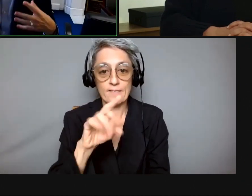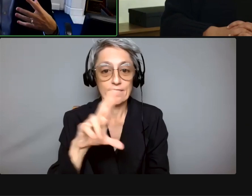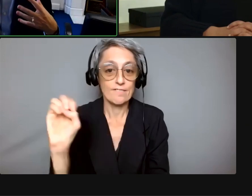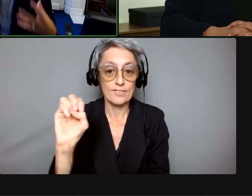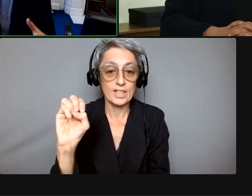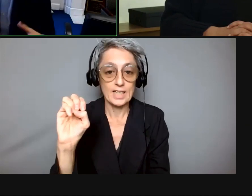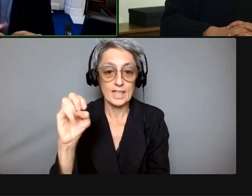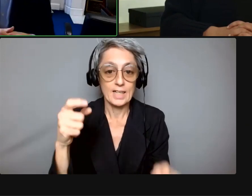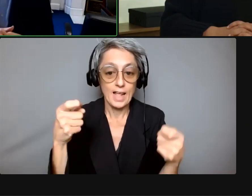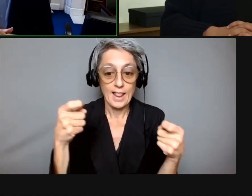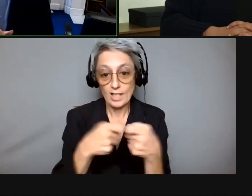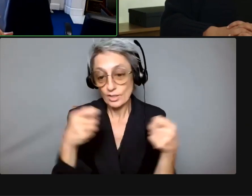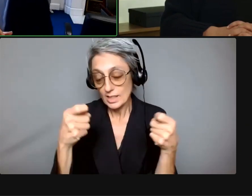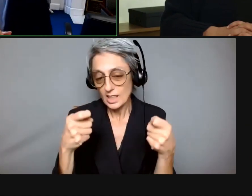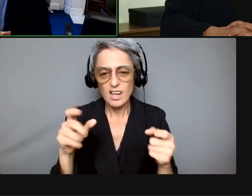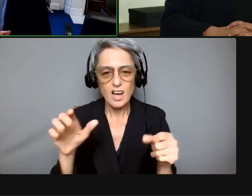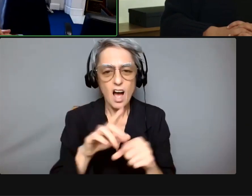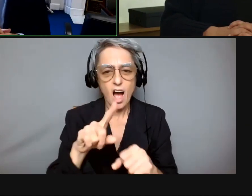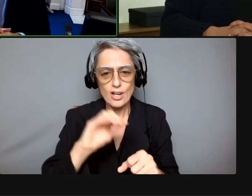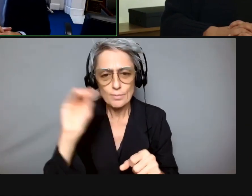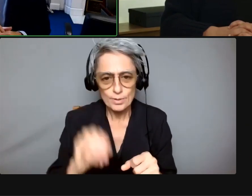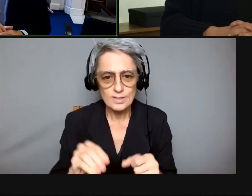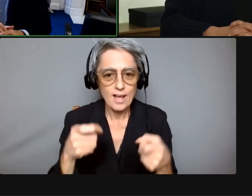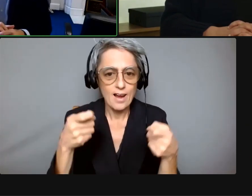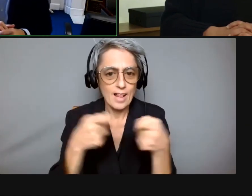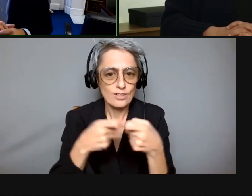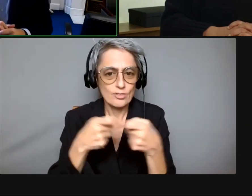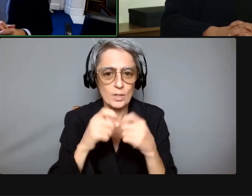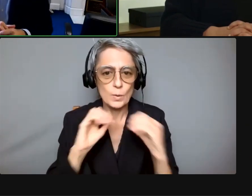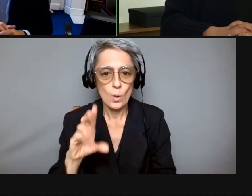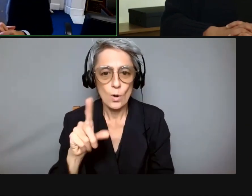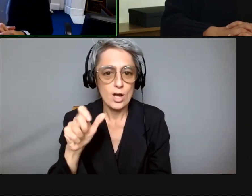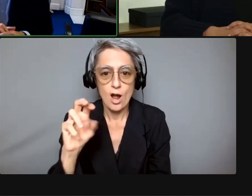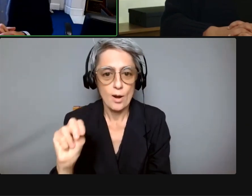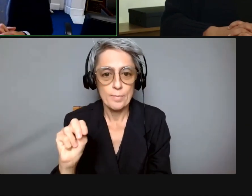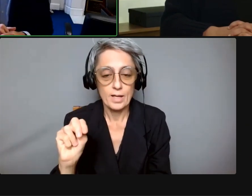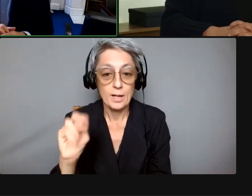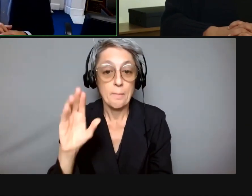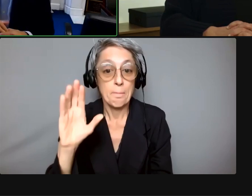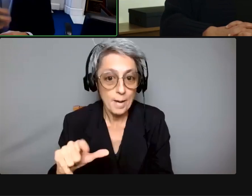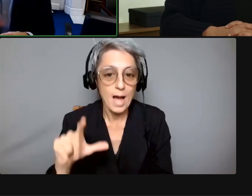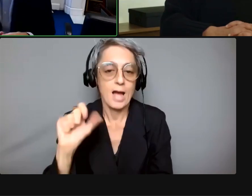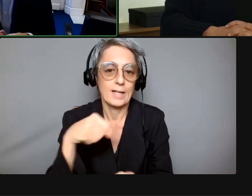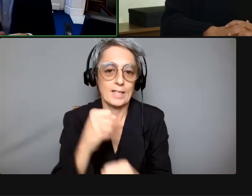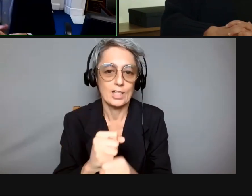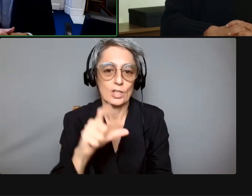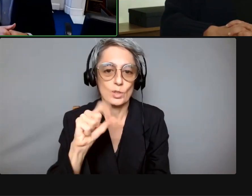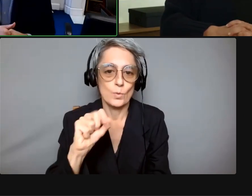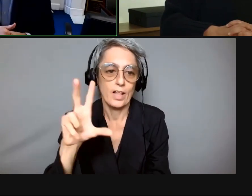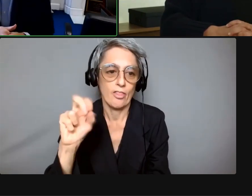400 percent carbon free electricity consumers no later than 2030 with as much of that being 50 percent,